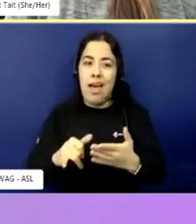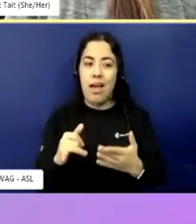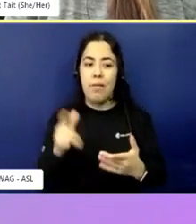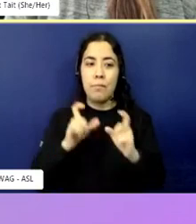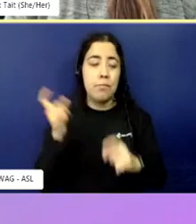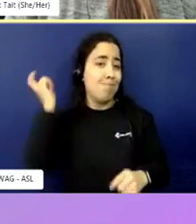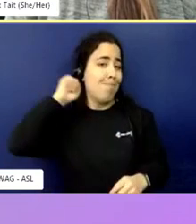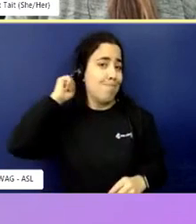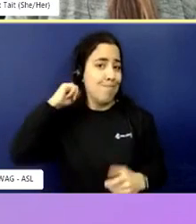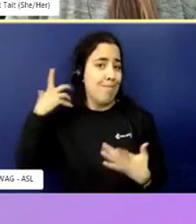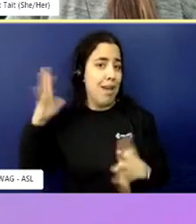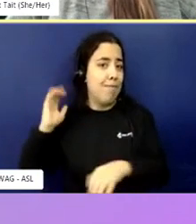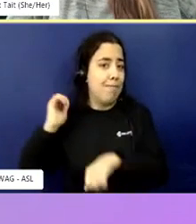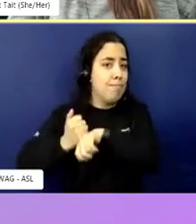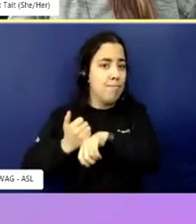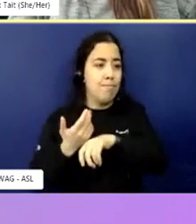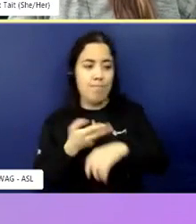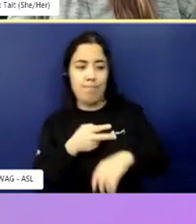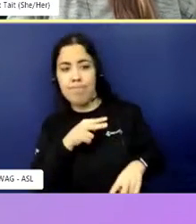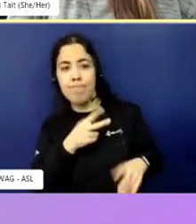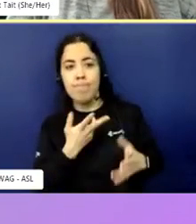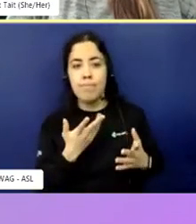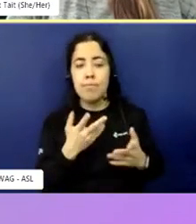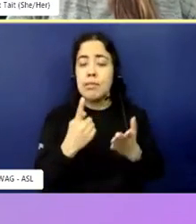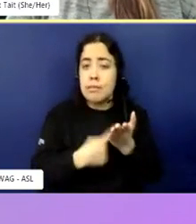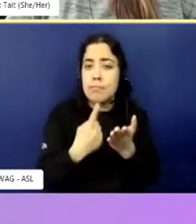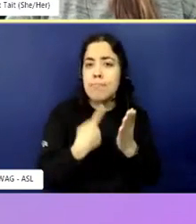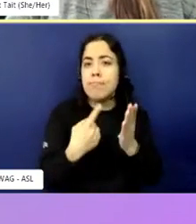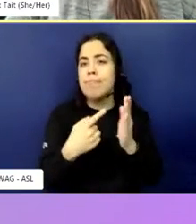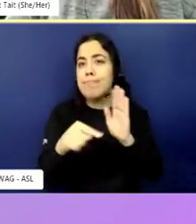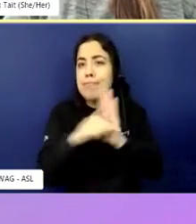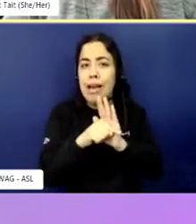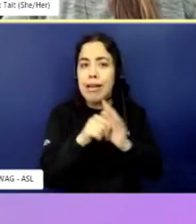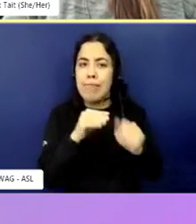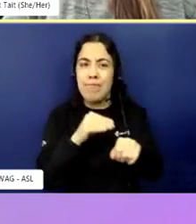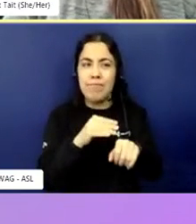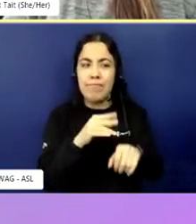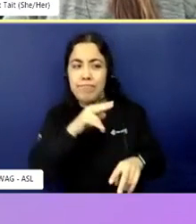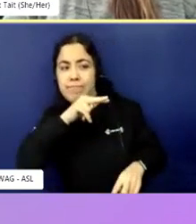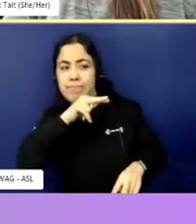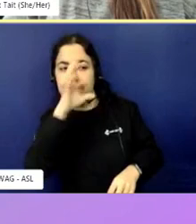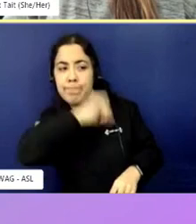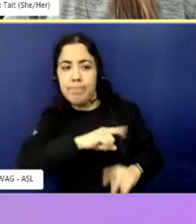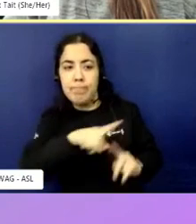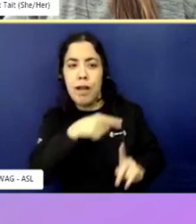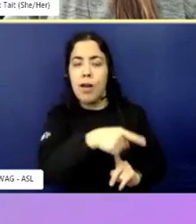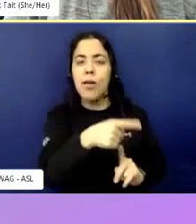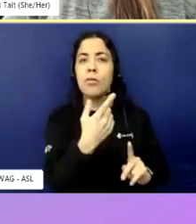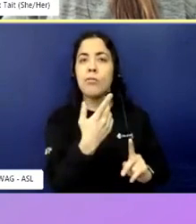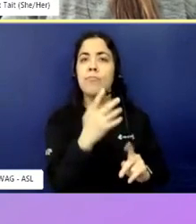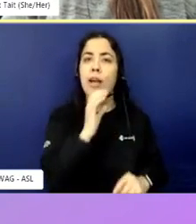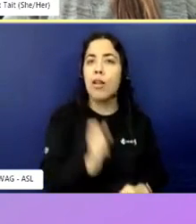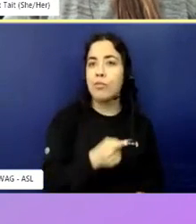under capitalism. Another big factor societal level bias or stereotyping. We're all influenced by exposure to